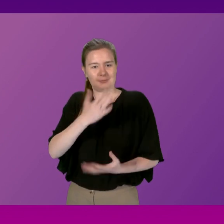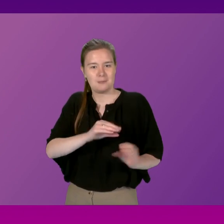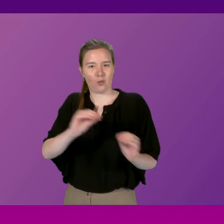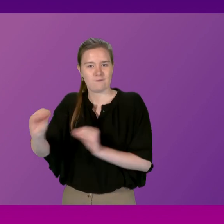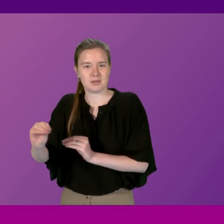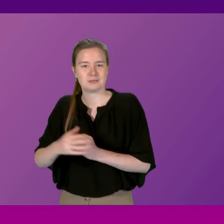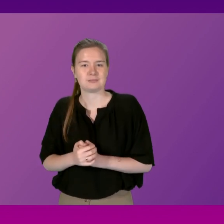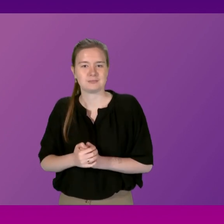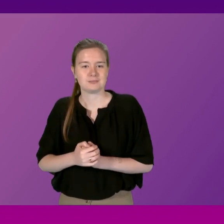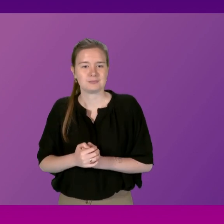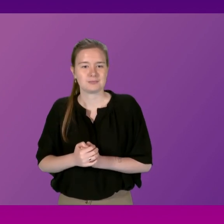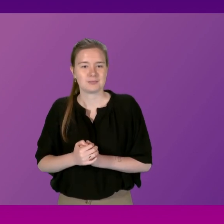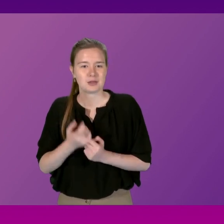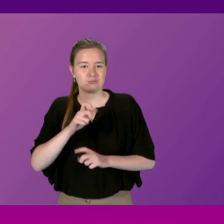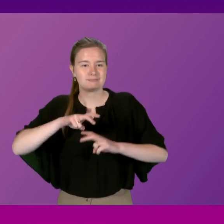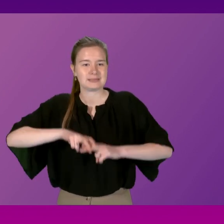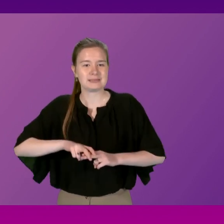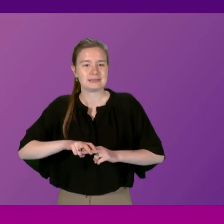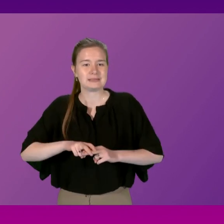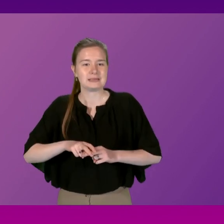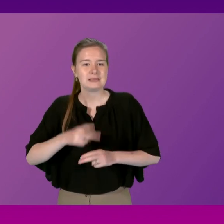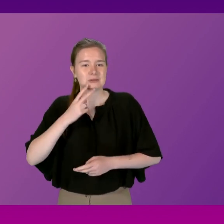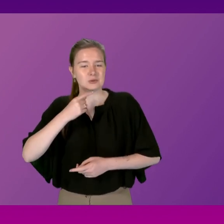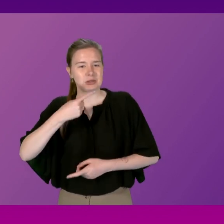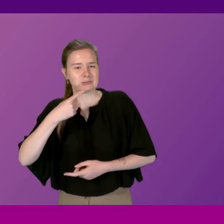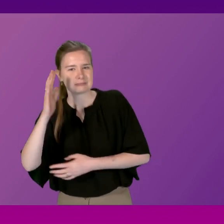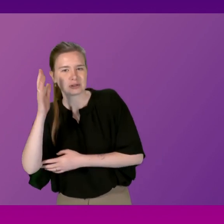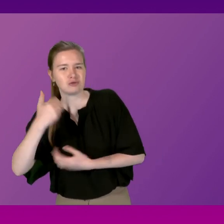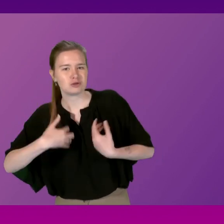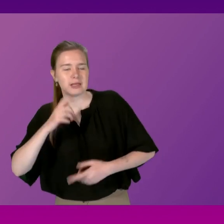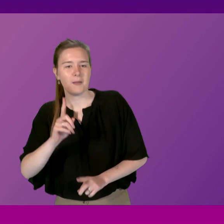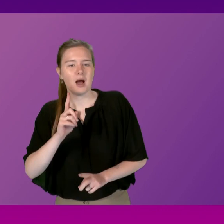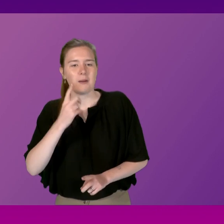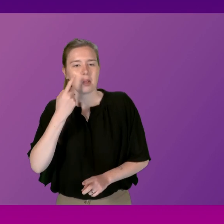Please resume your seat for a second, Mr Briggs. I am finding your speech very interesting, but I am looking at the amendment that was